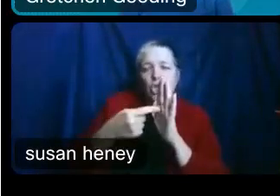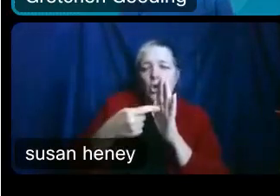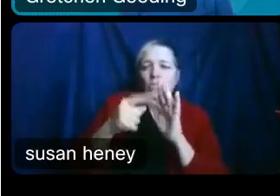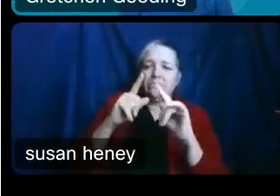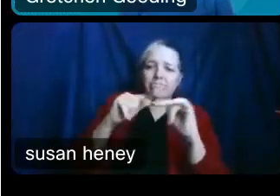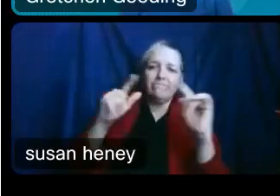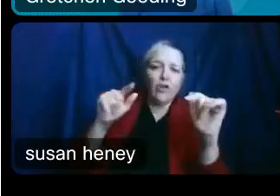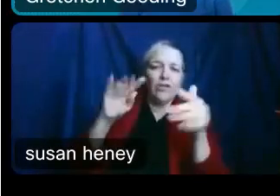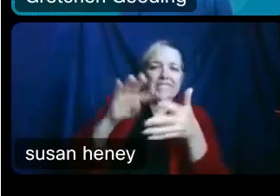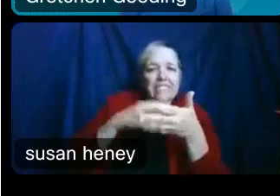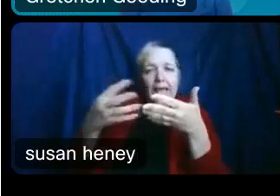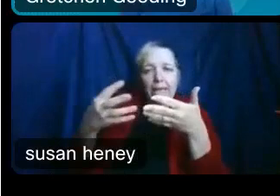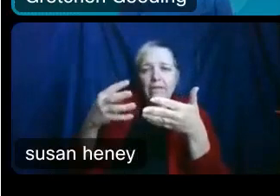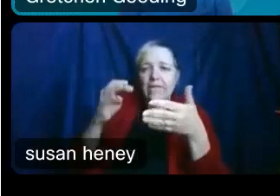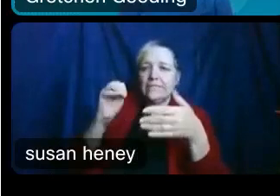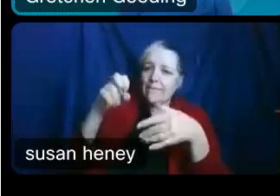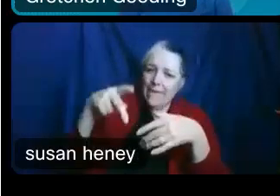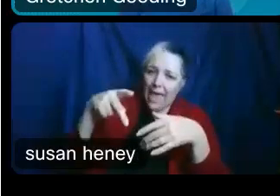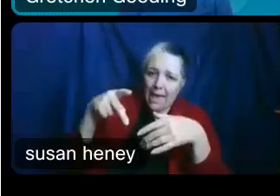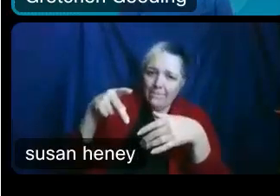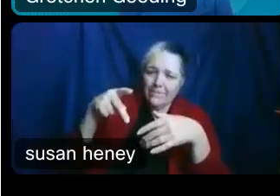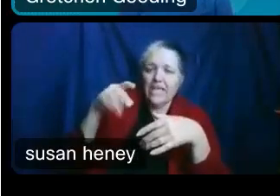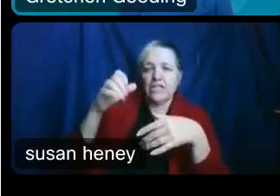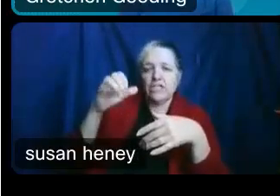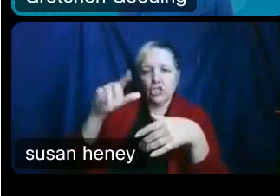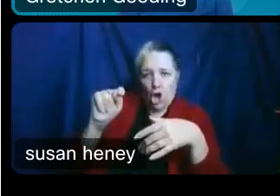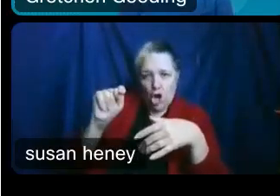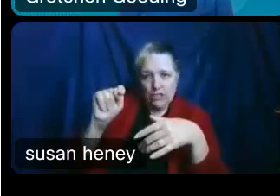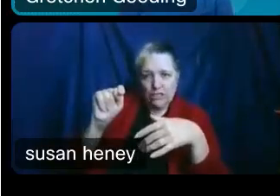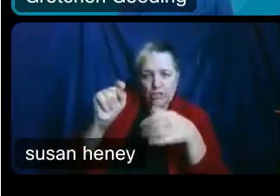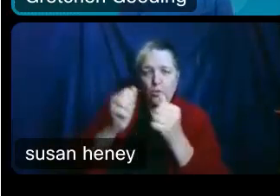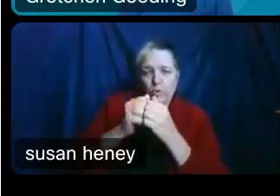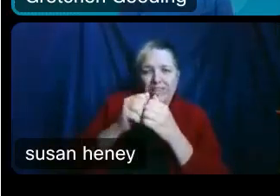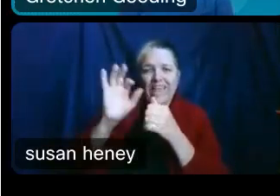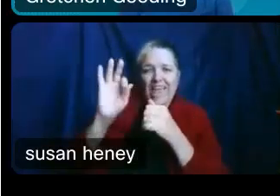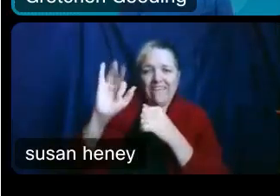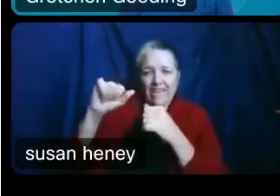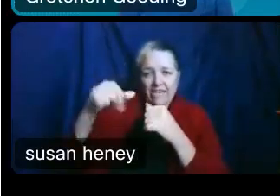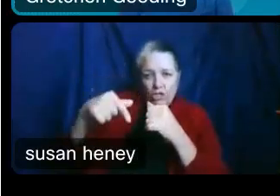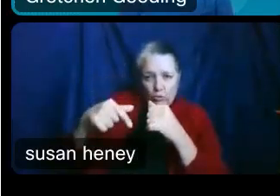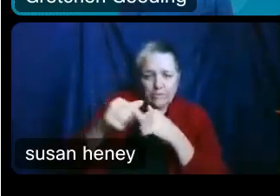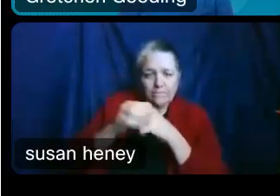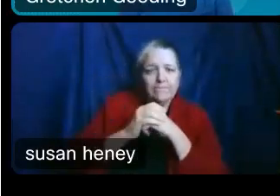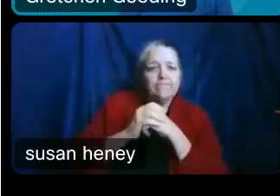most frequently requested information for more than 10 census surveys and programs.